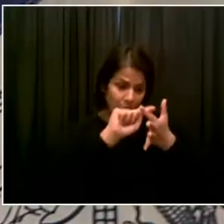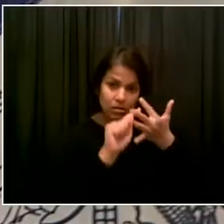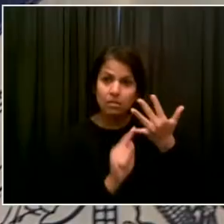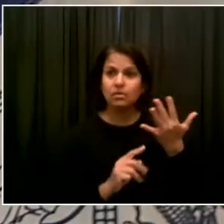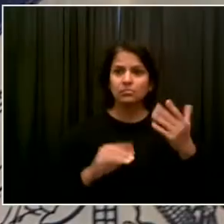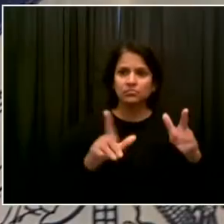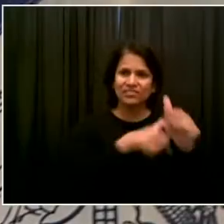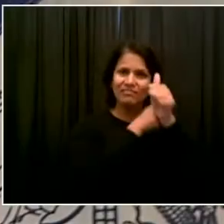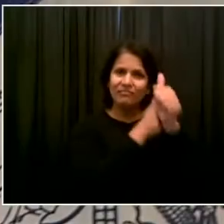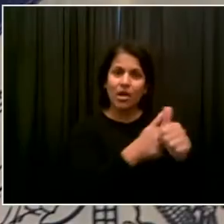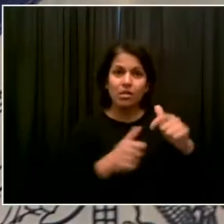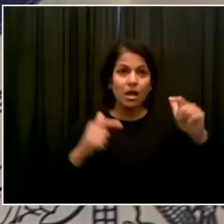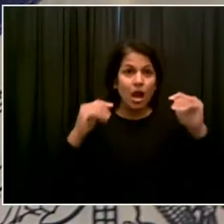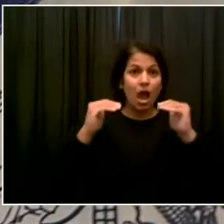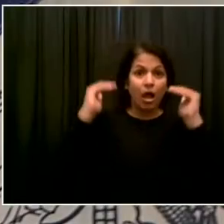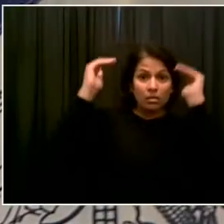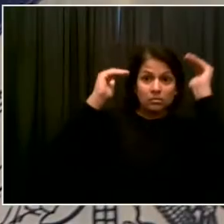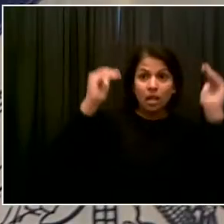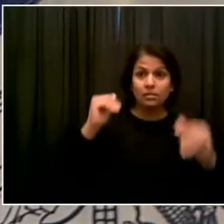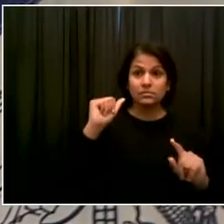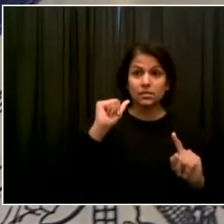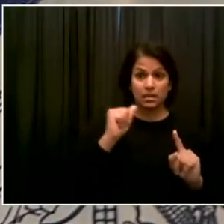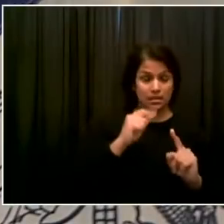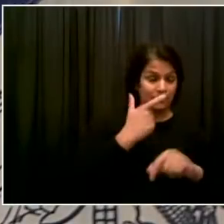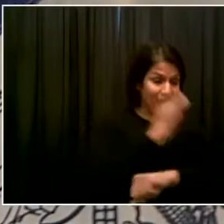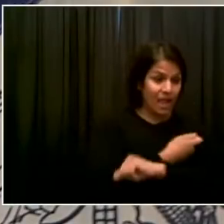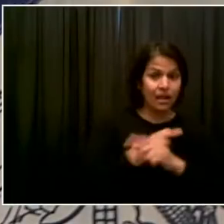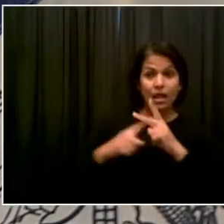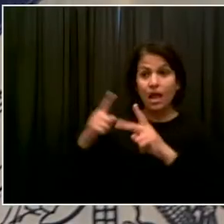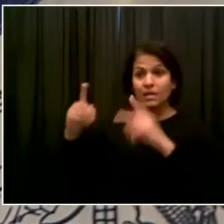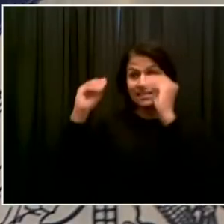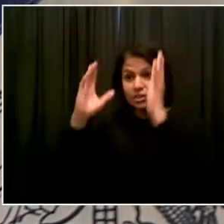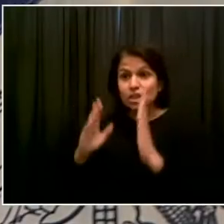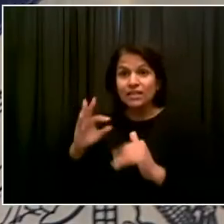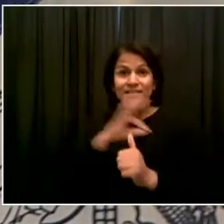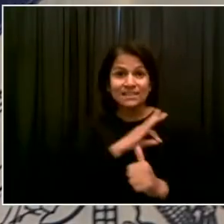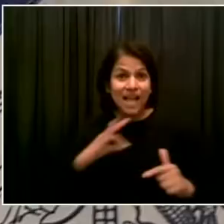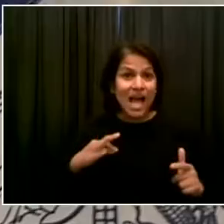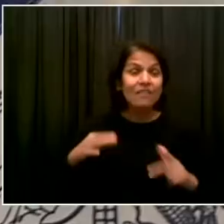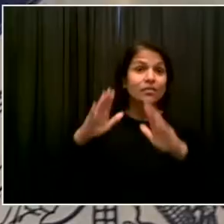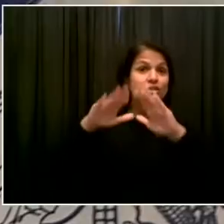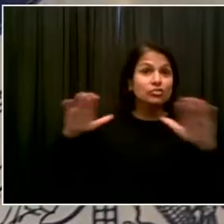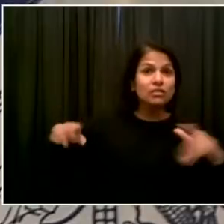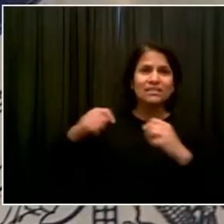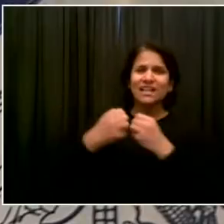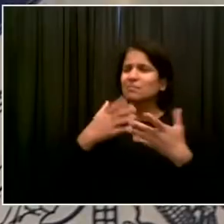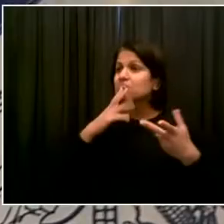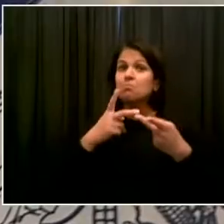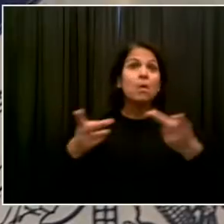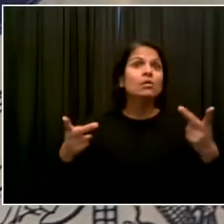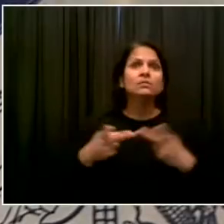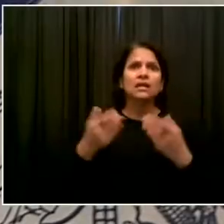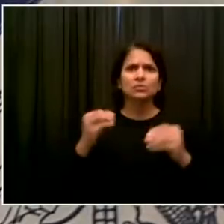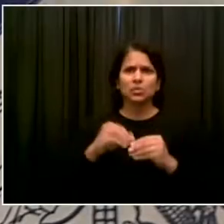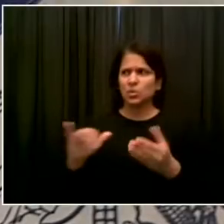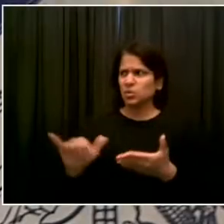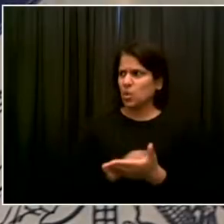CLEAR IN IS FOR A REASON. IF ALL THE SAFETY MEASURES IN PLACE YOU HAVE EVERY ADULT VACCINATED. THIS IS ONE OF THE SAFEST PLACES IN THE